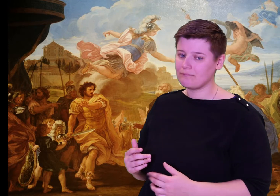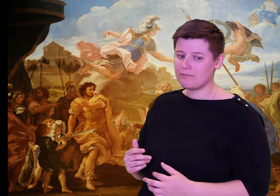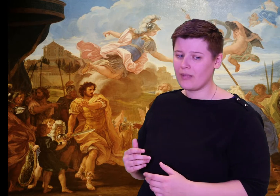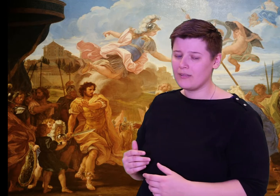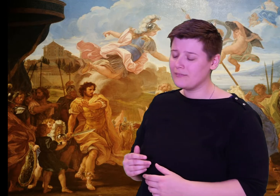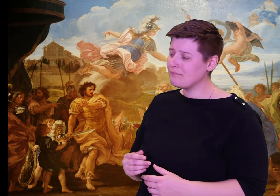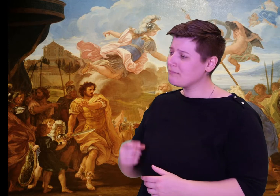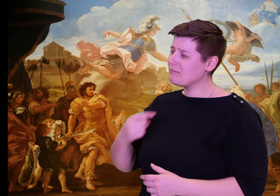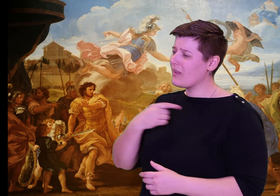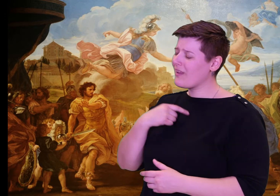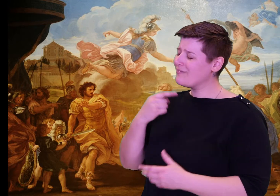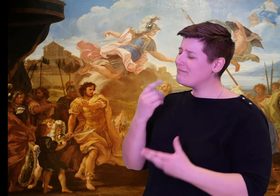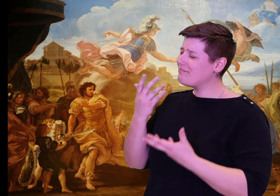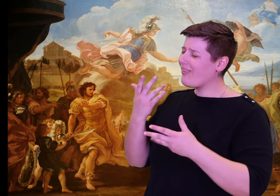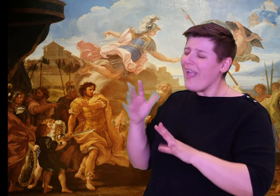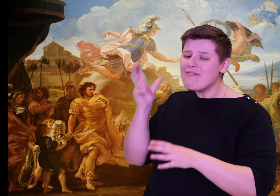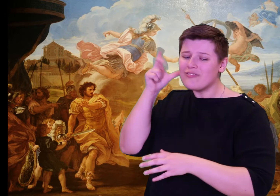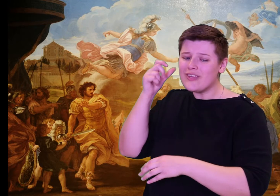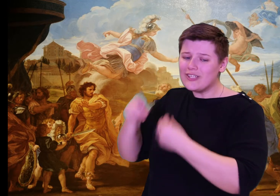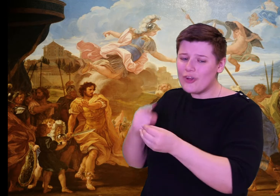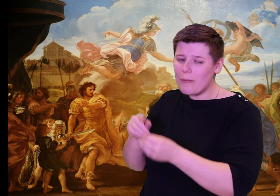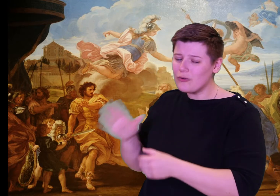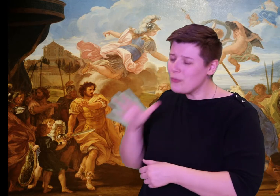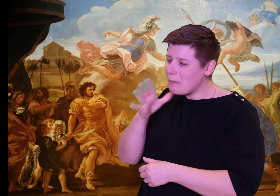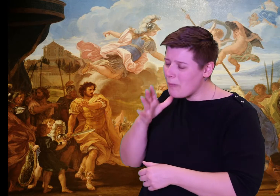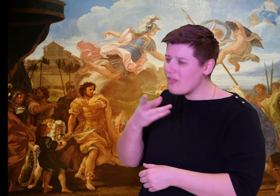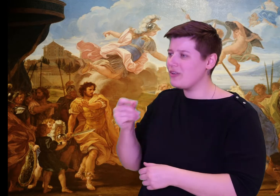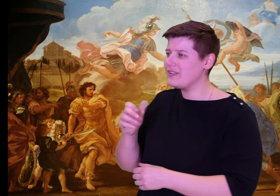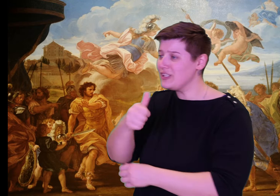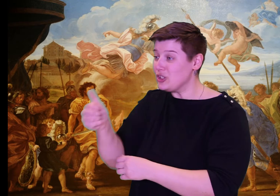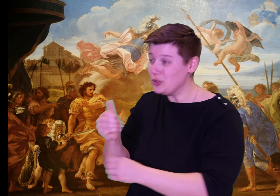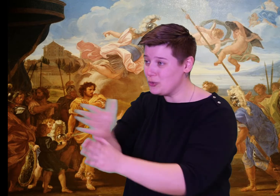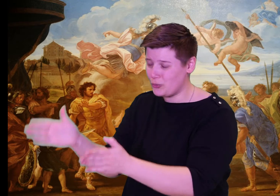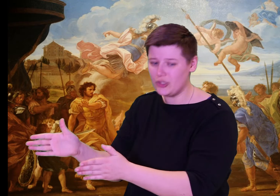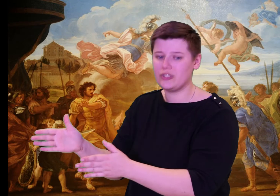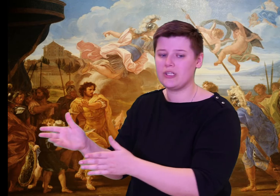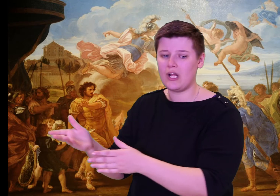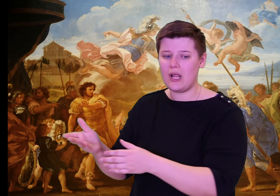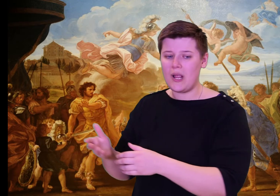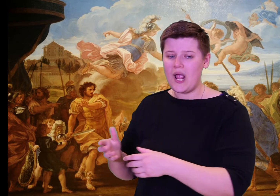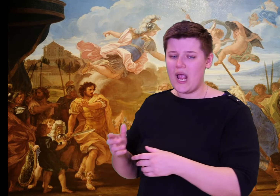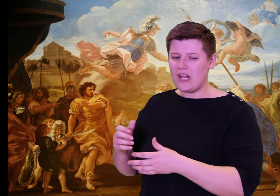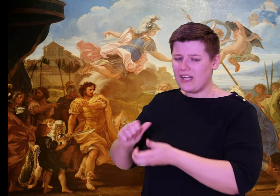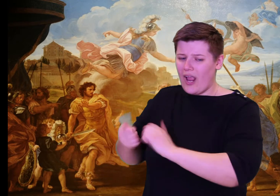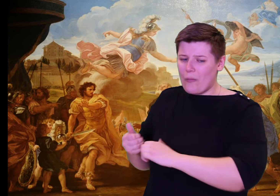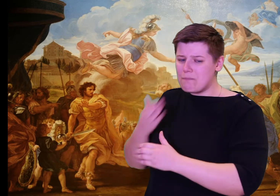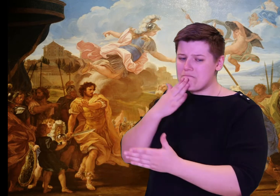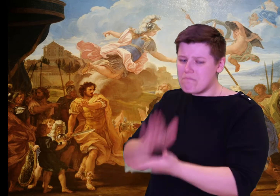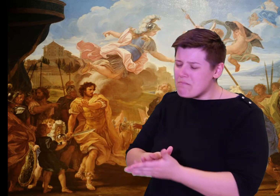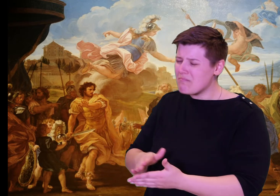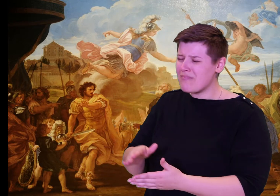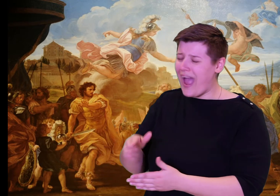The wind the god had sent kept holding strong the whole way home.